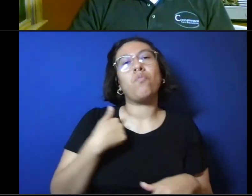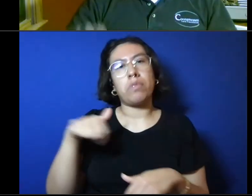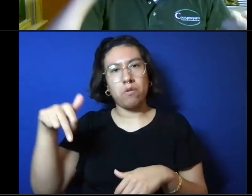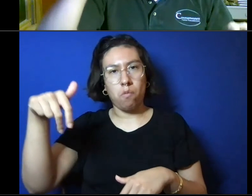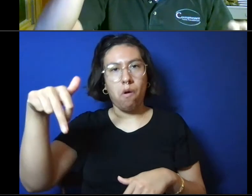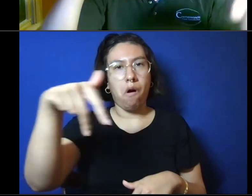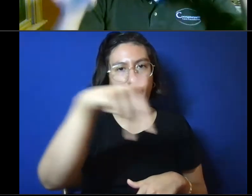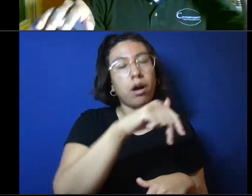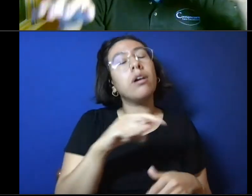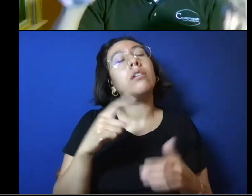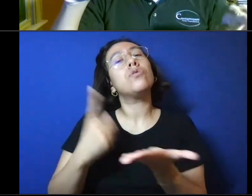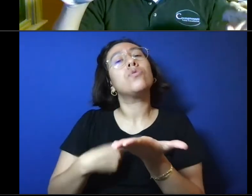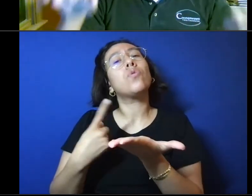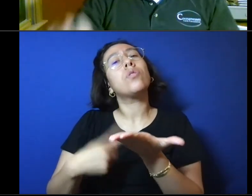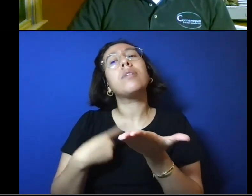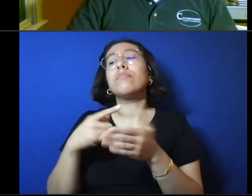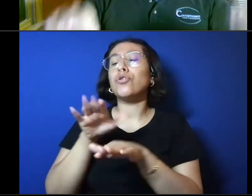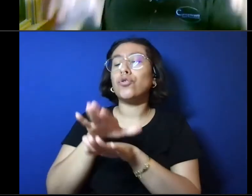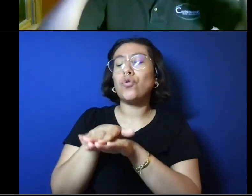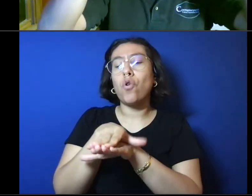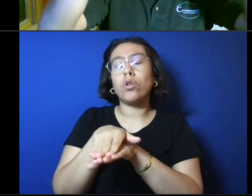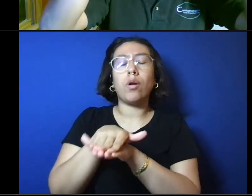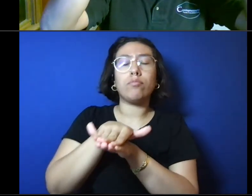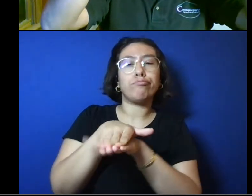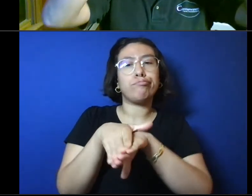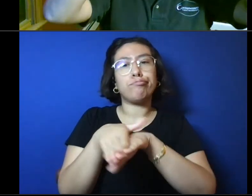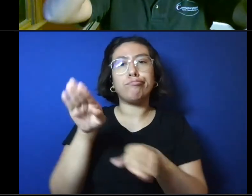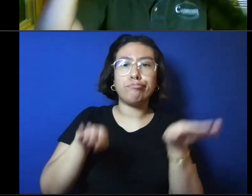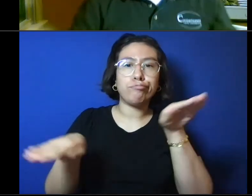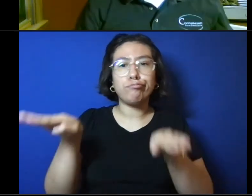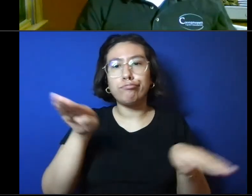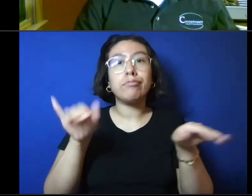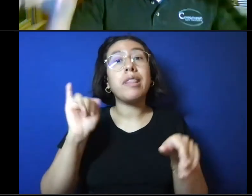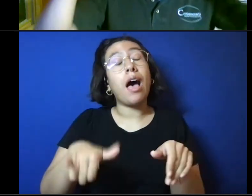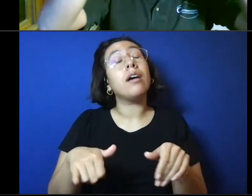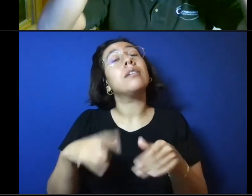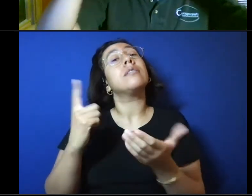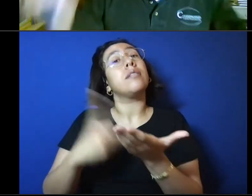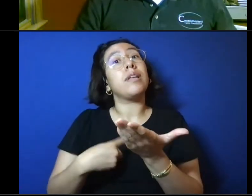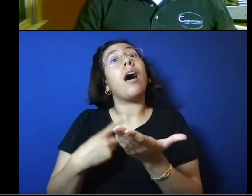So some turtles will come up alternating. Some turtles come up using both flippers at once.